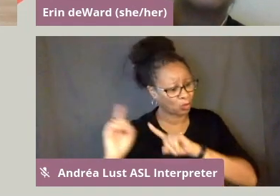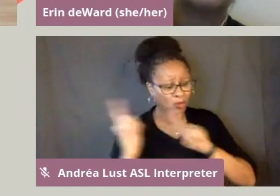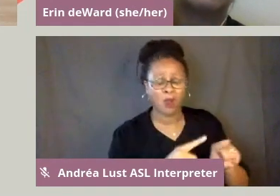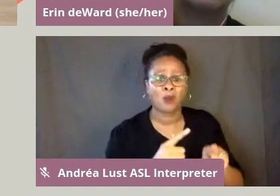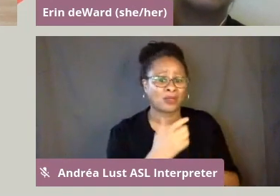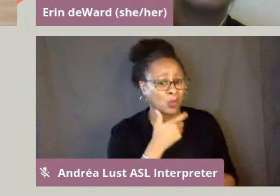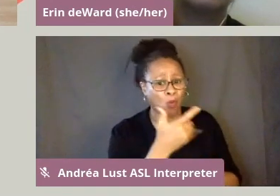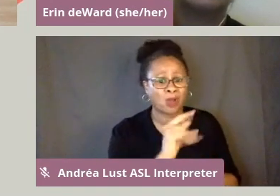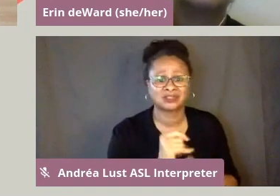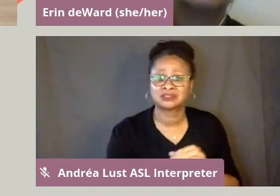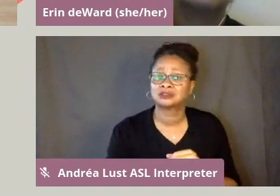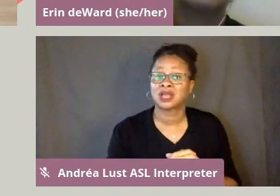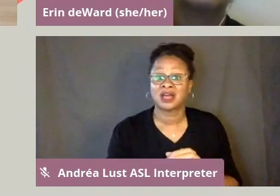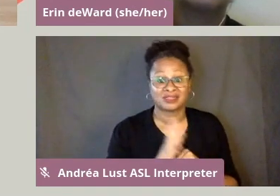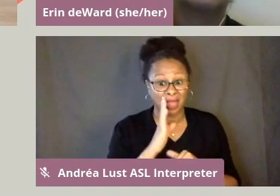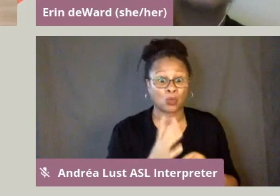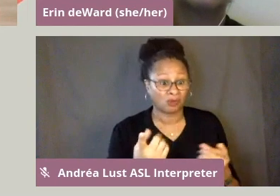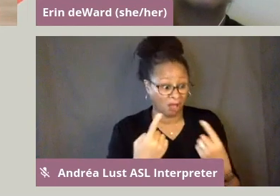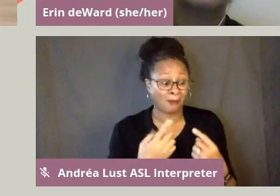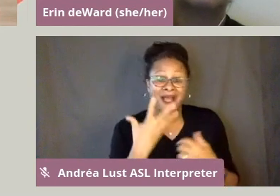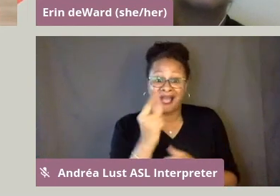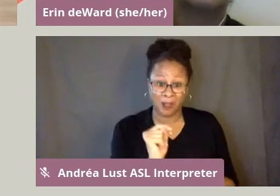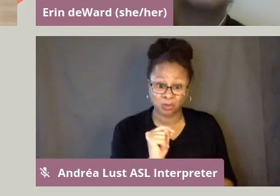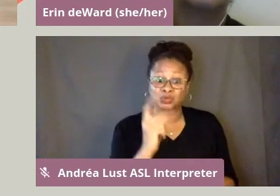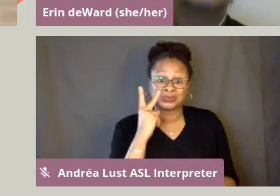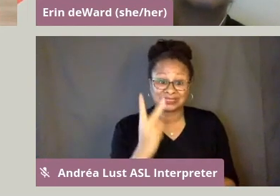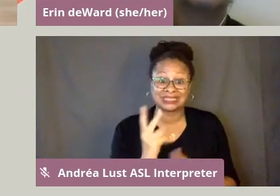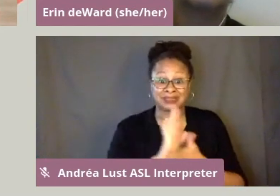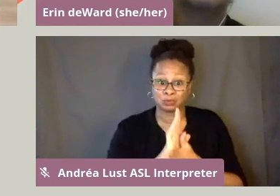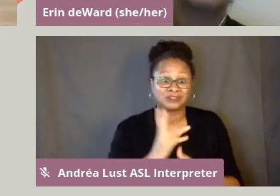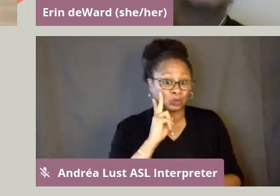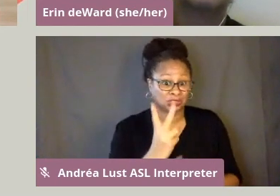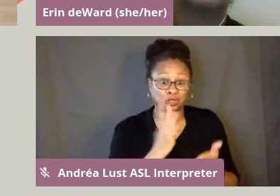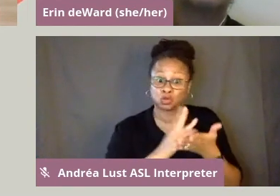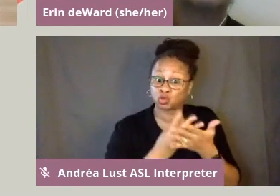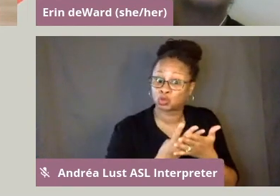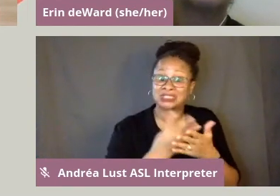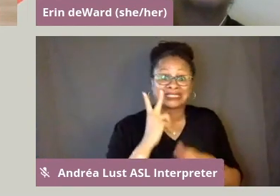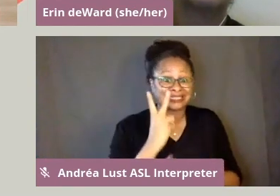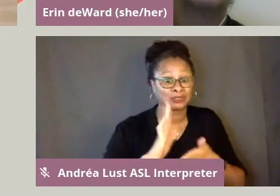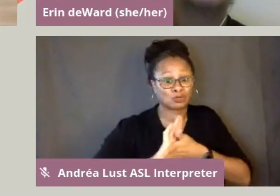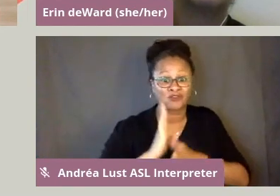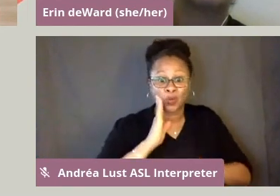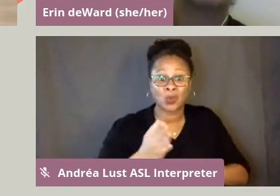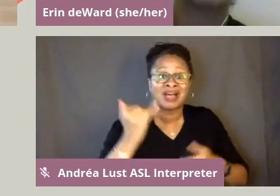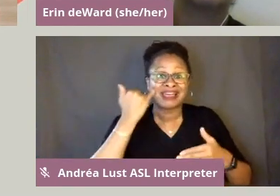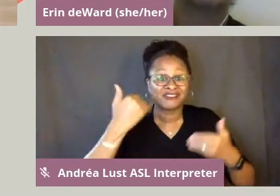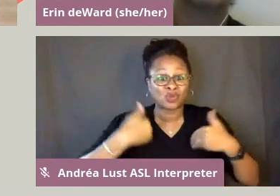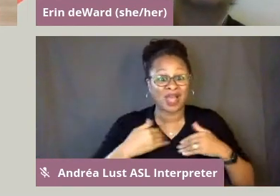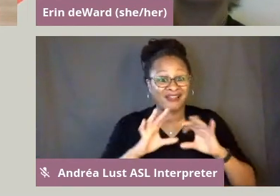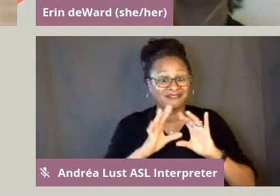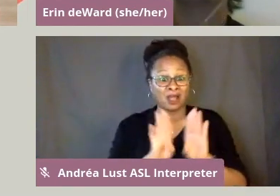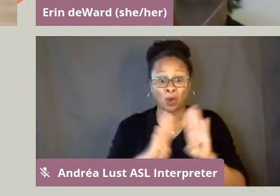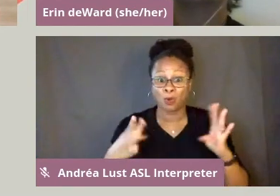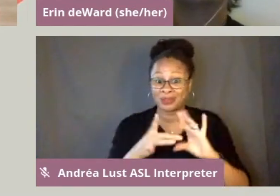But they will come out to your screenings. Right, and that actually brings us to a question four. And I think, Michele, I want to--